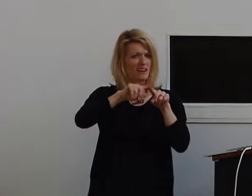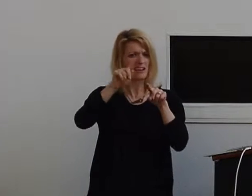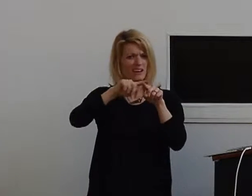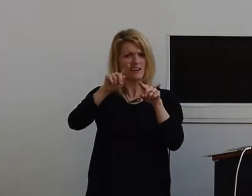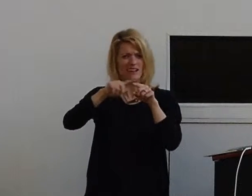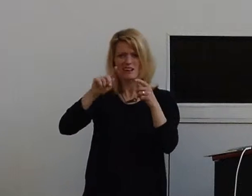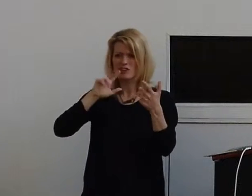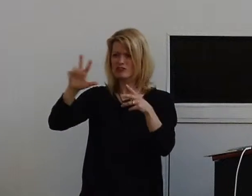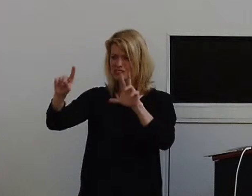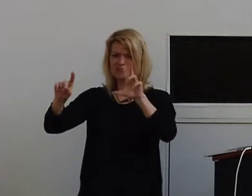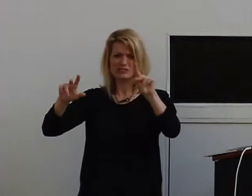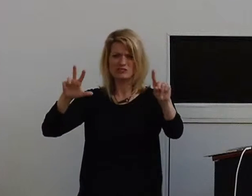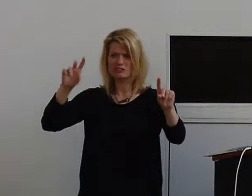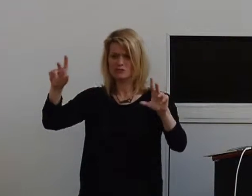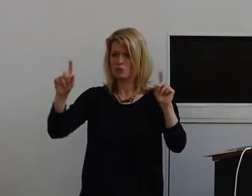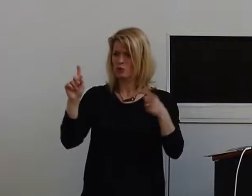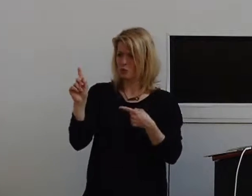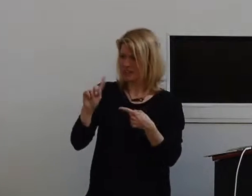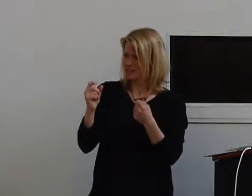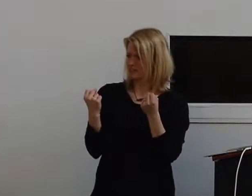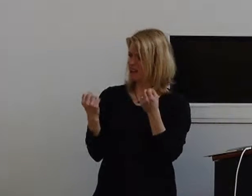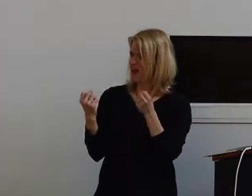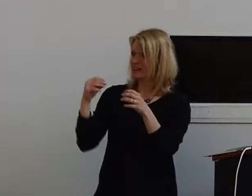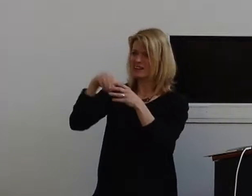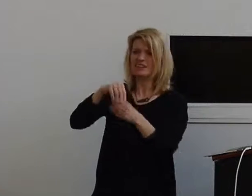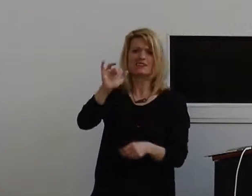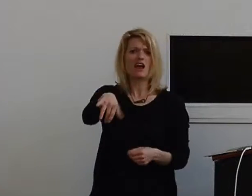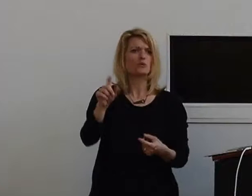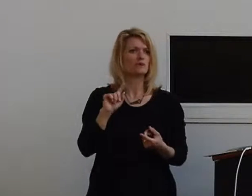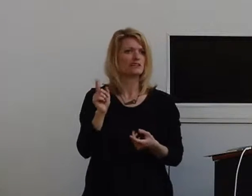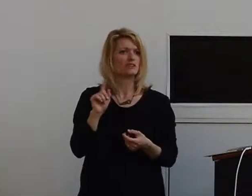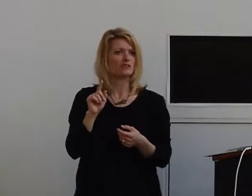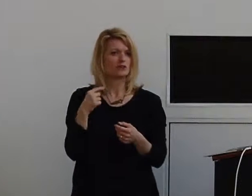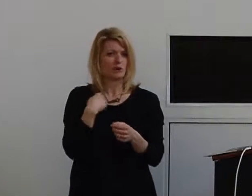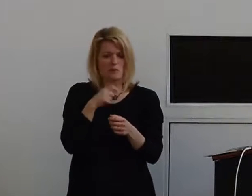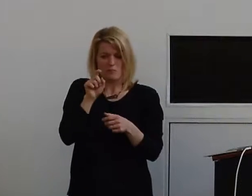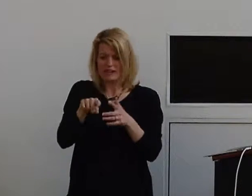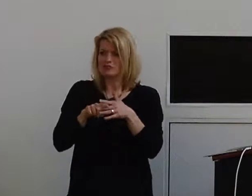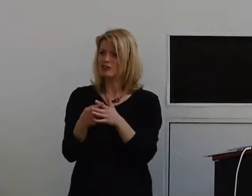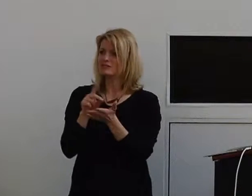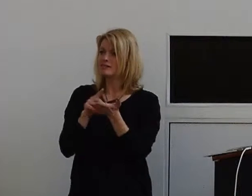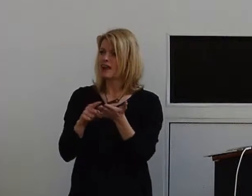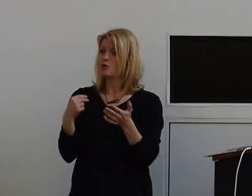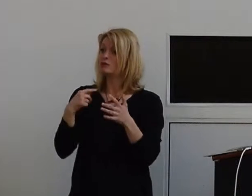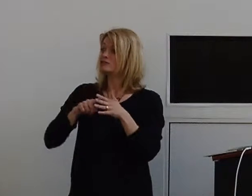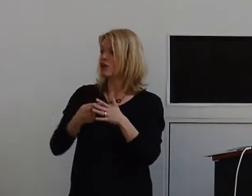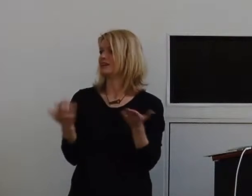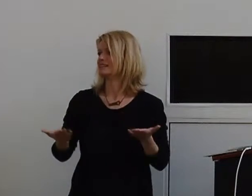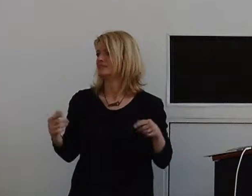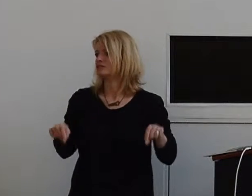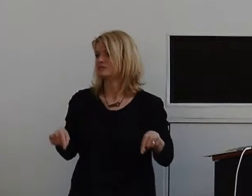and more 3D-based platforms. However, right now, you don't find sign language in any of this.